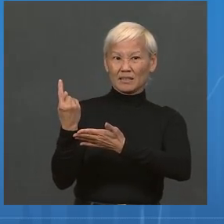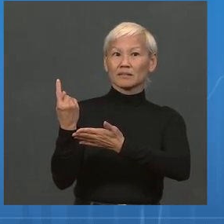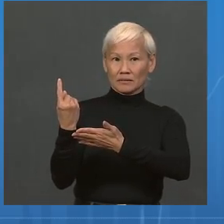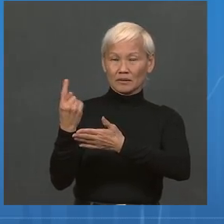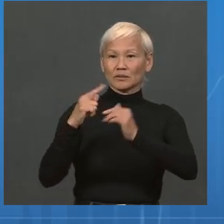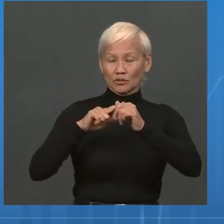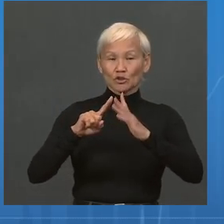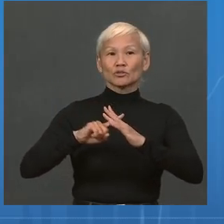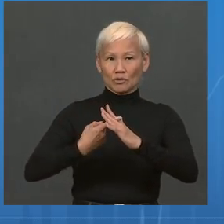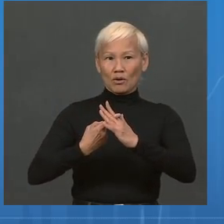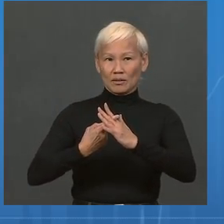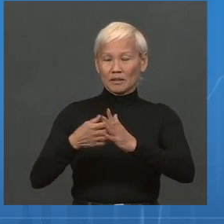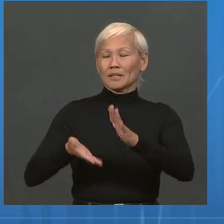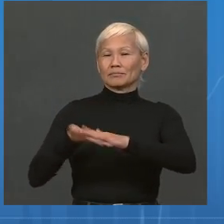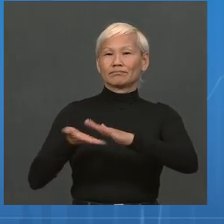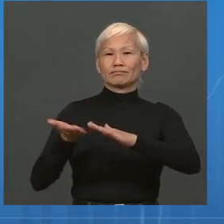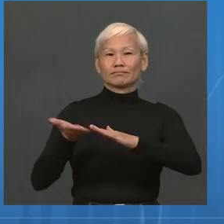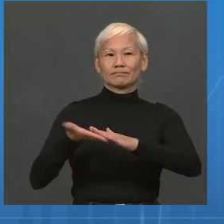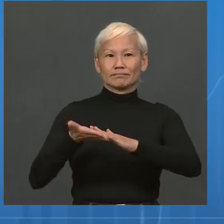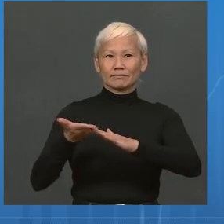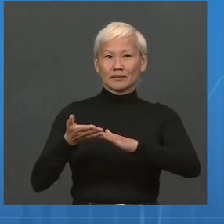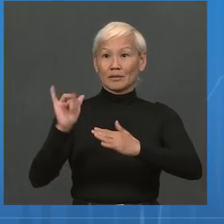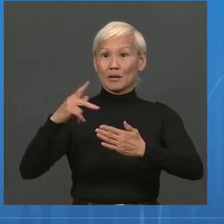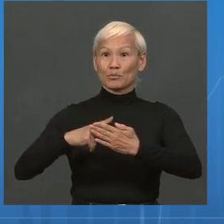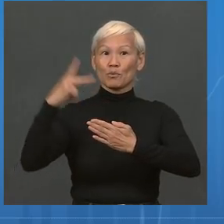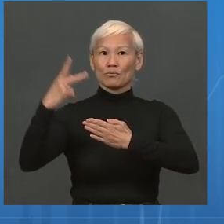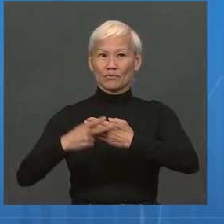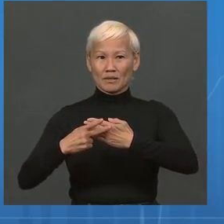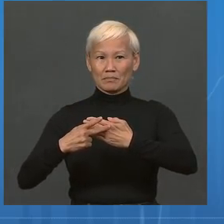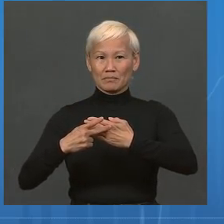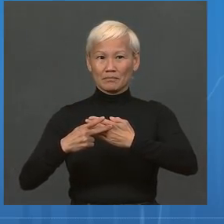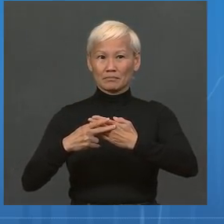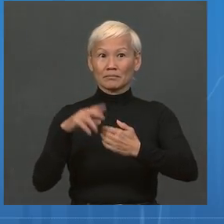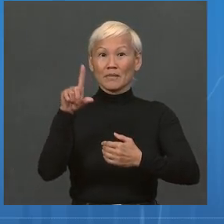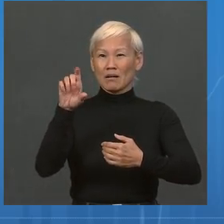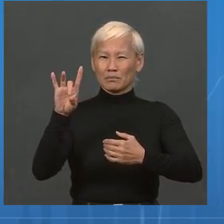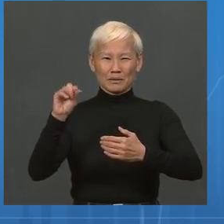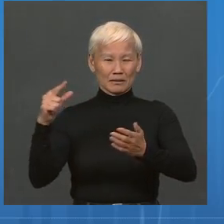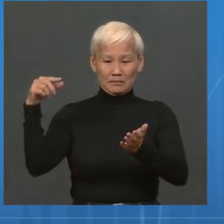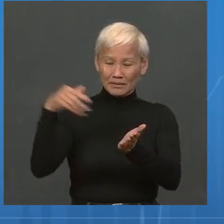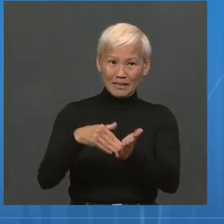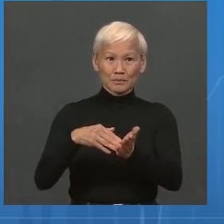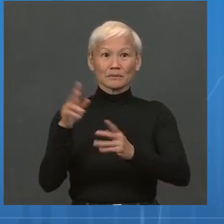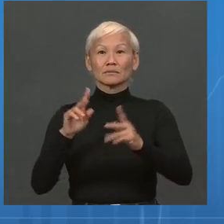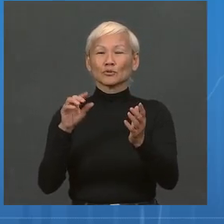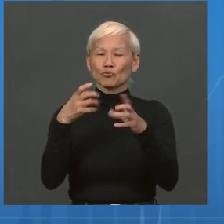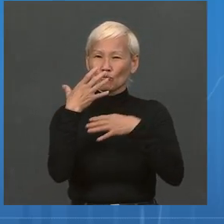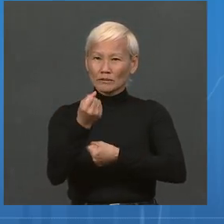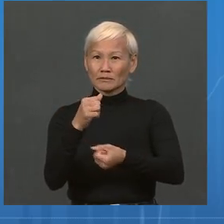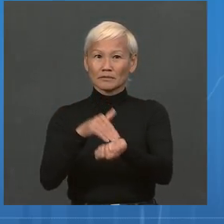with about 20,000 trusted providers and convenient sites across the country offering vaccinations